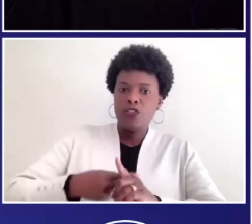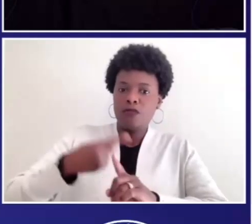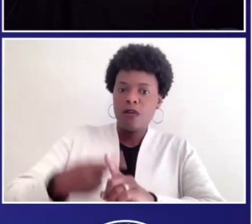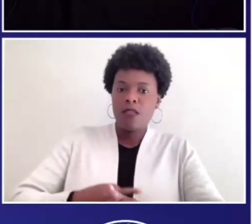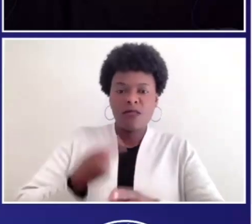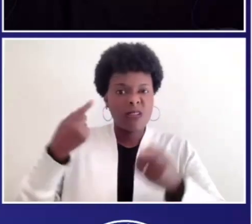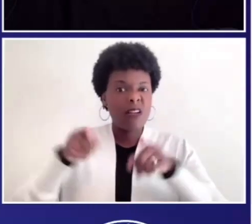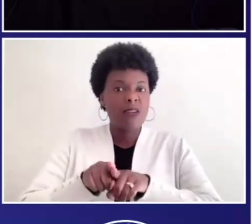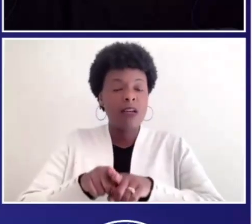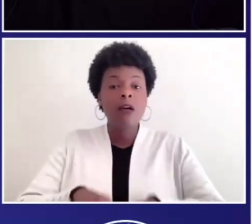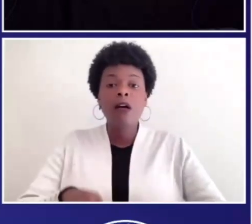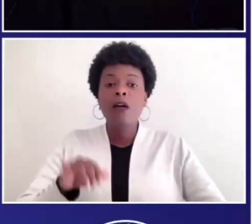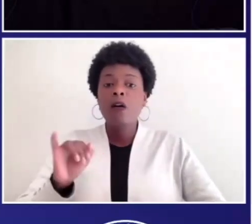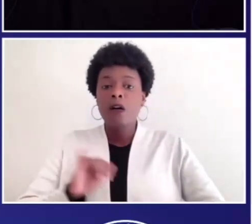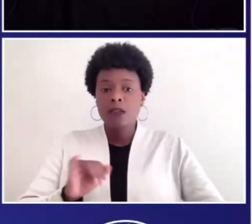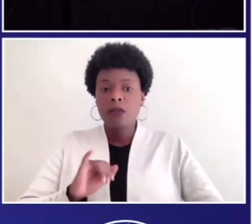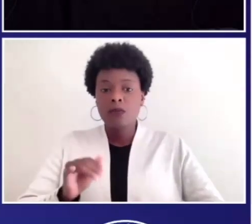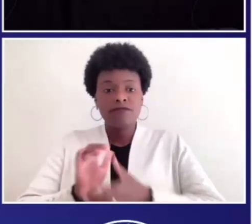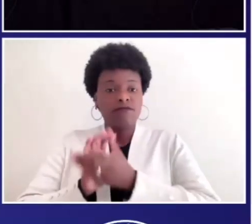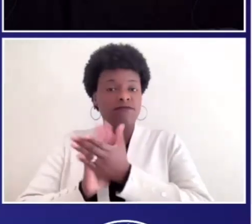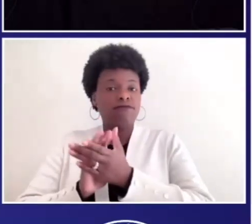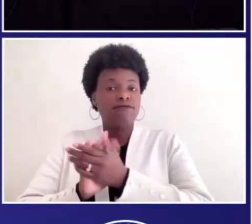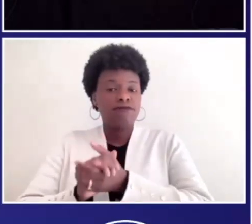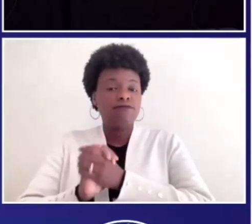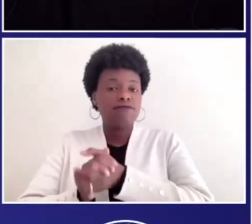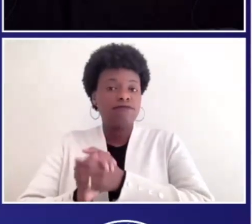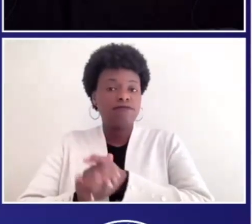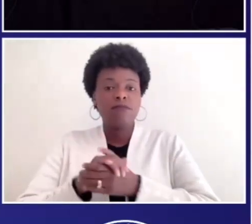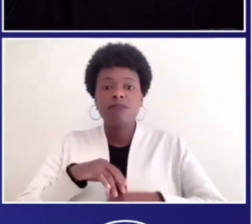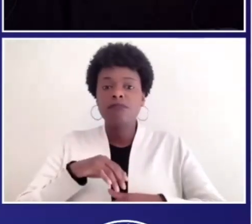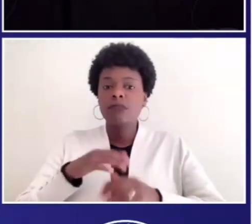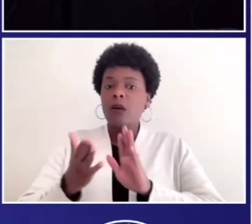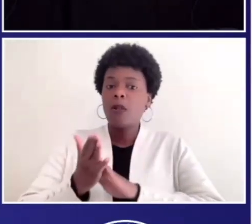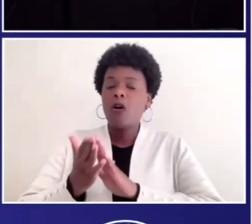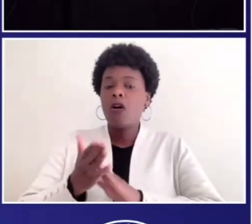for their interpretation of the statute.